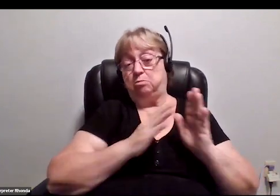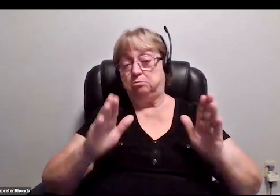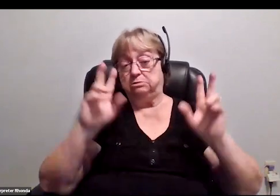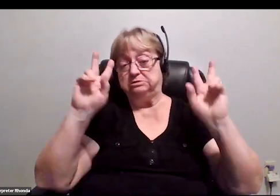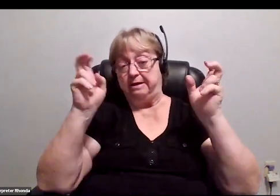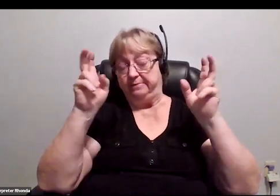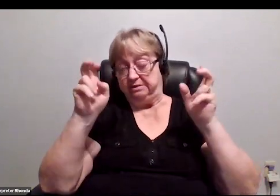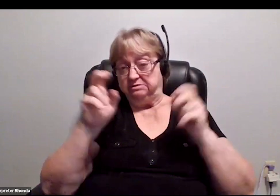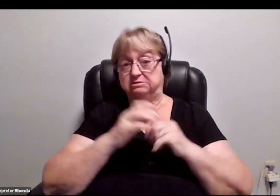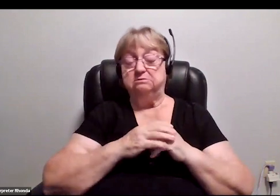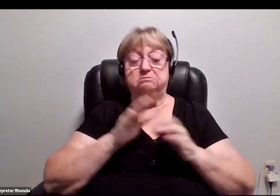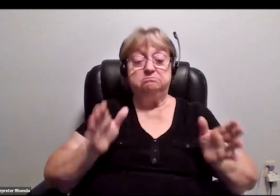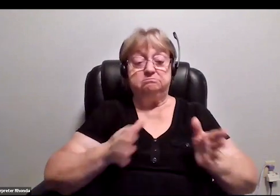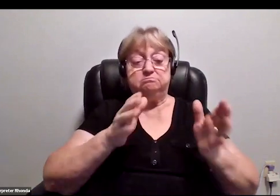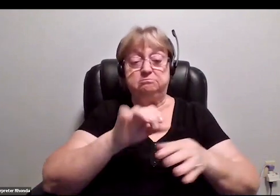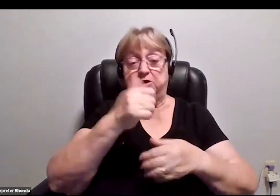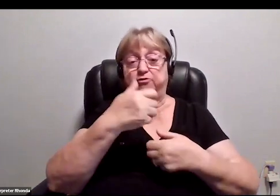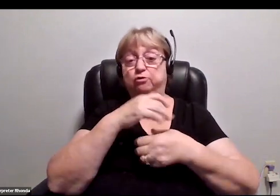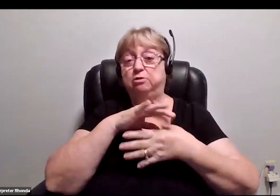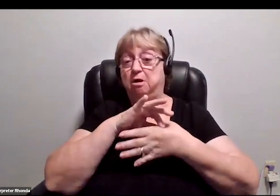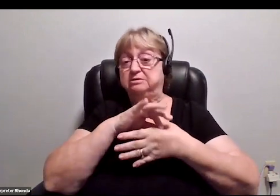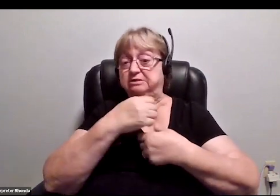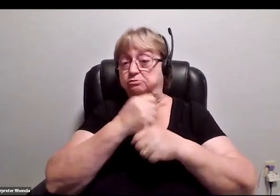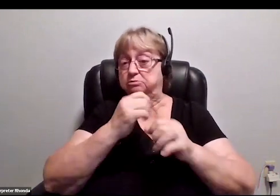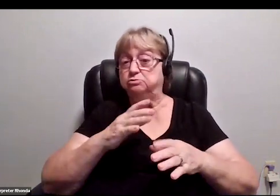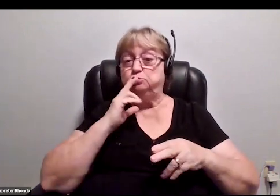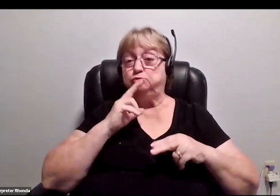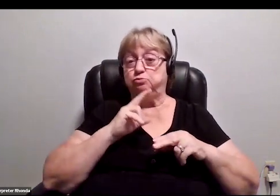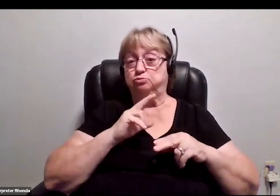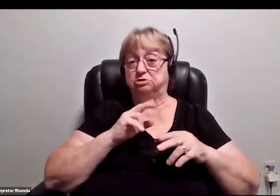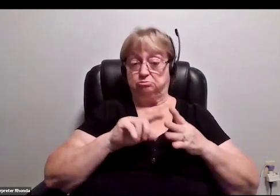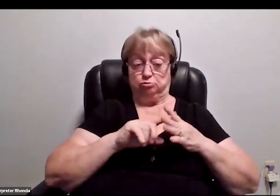We encourage other content creators to build upon what we've created.